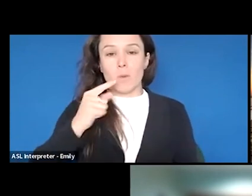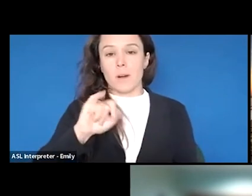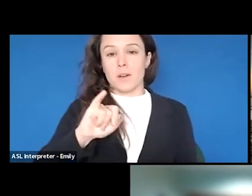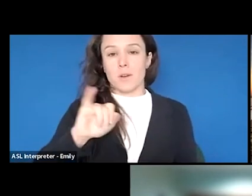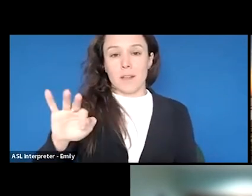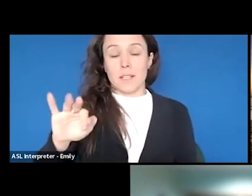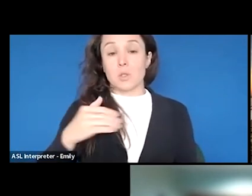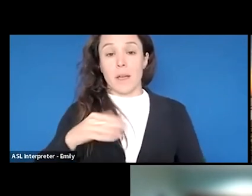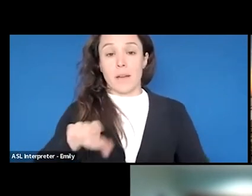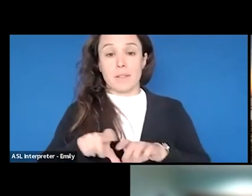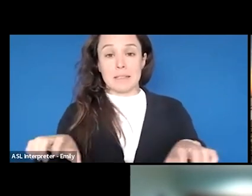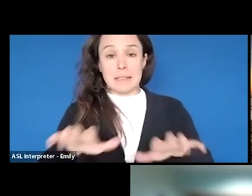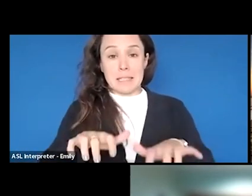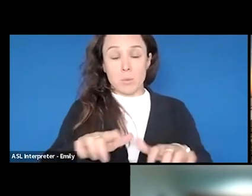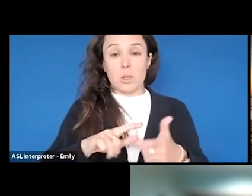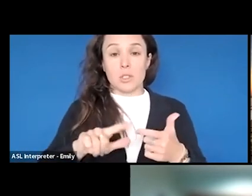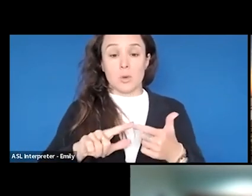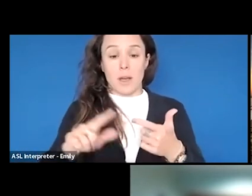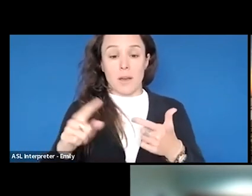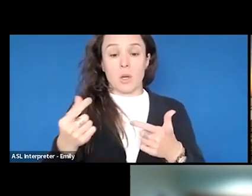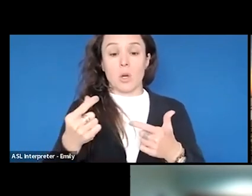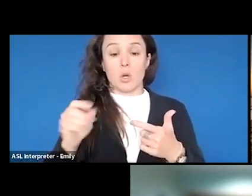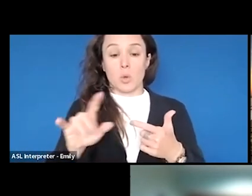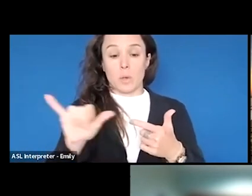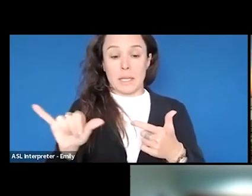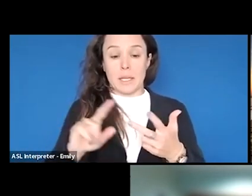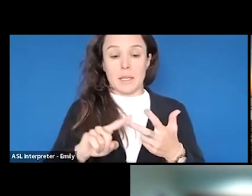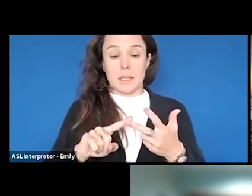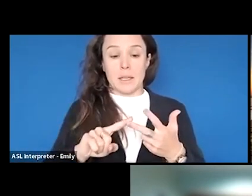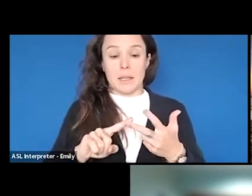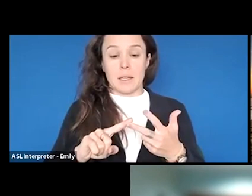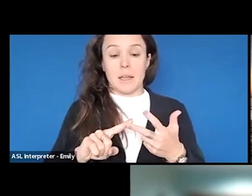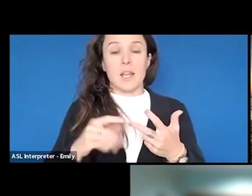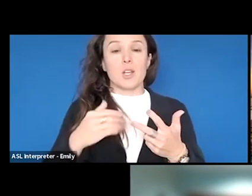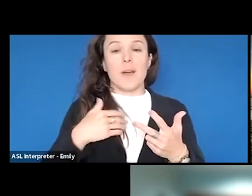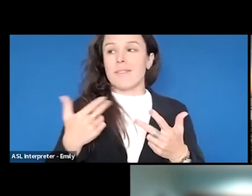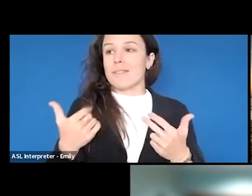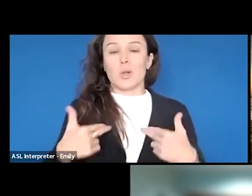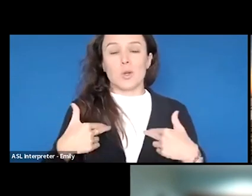have keyboards, you have GUI, and now we're talking about human language which is well of